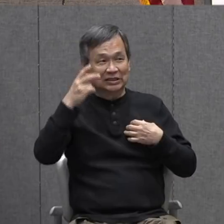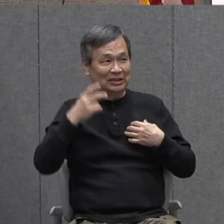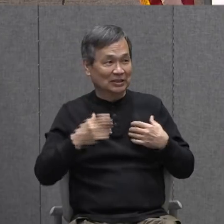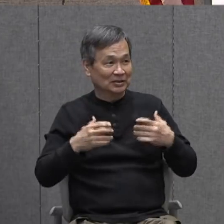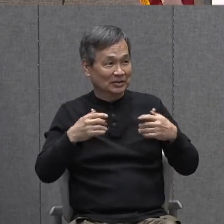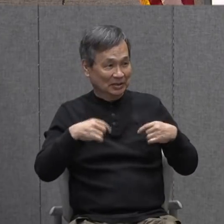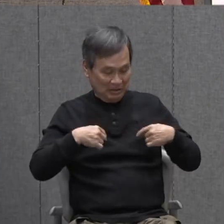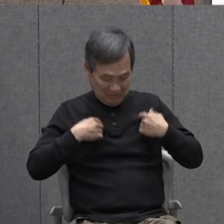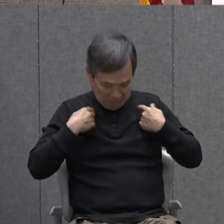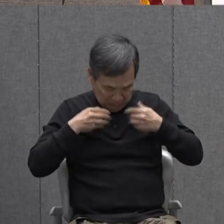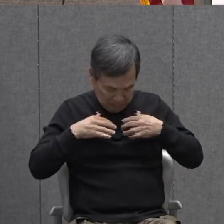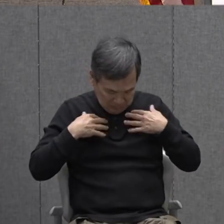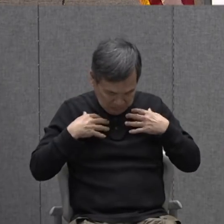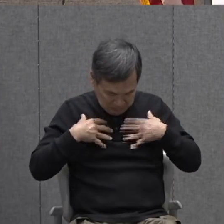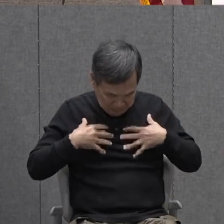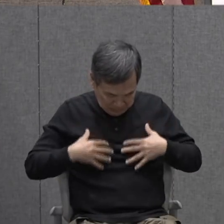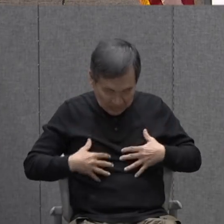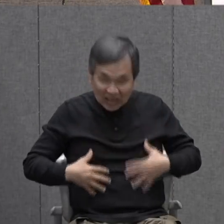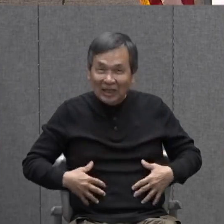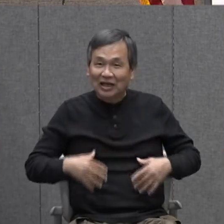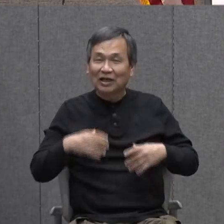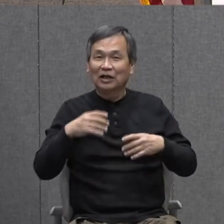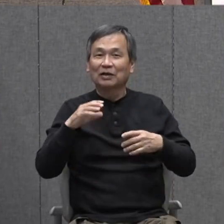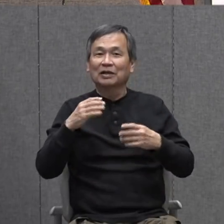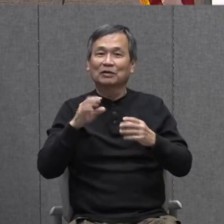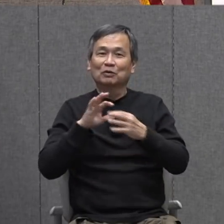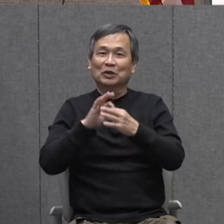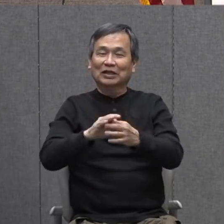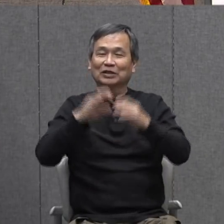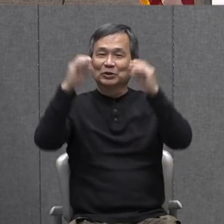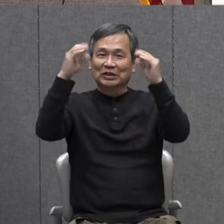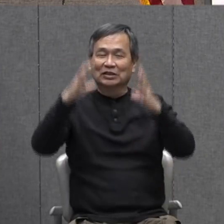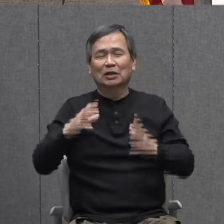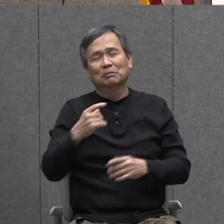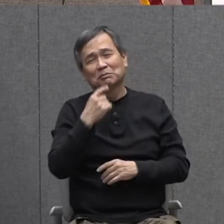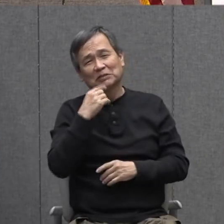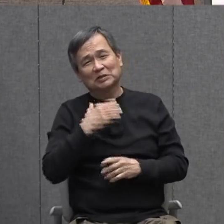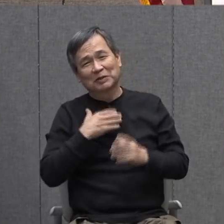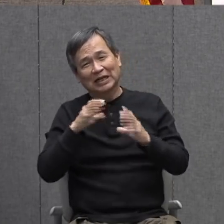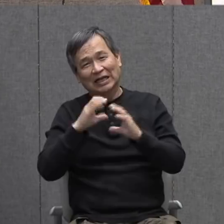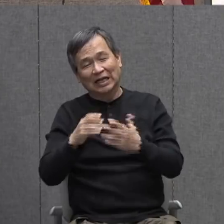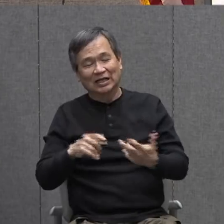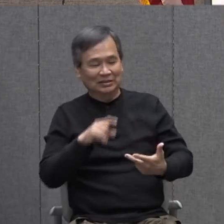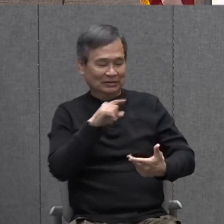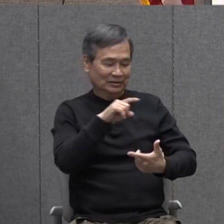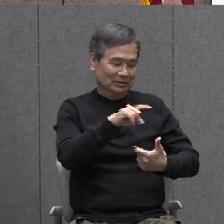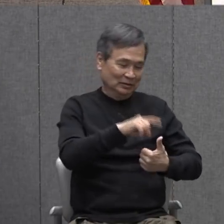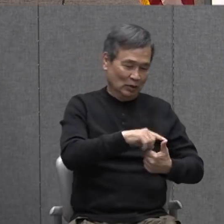and I really miss my classroom right now. So I wanted to pick this object because it was special to me.